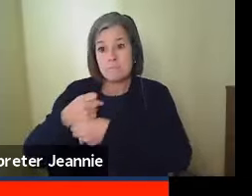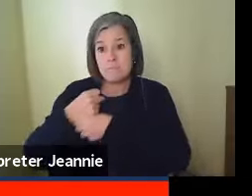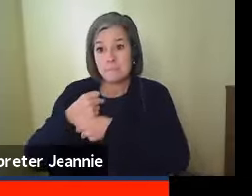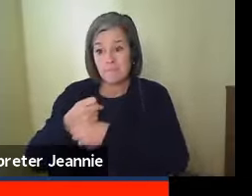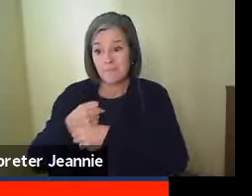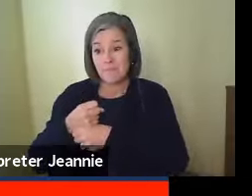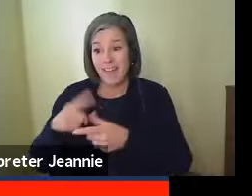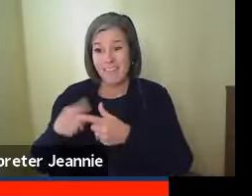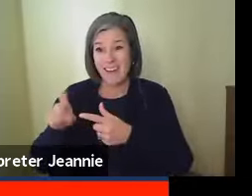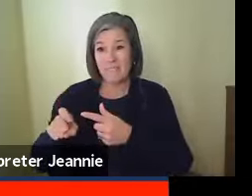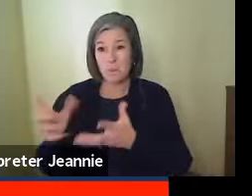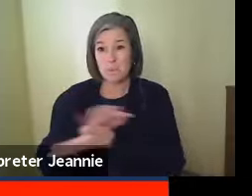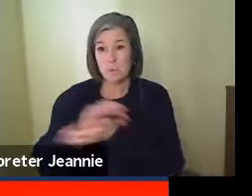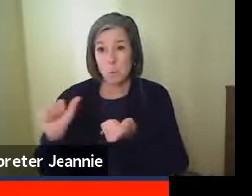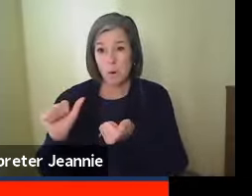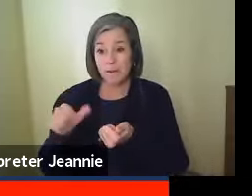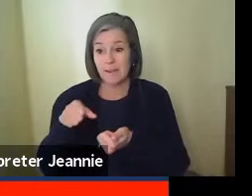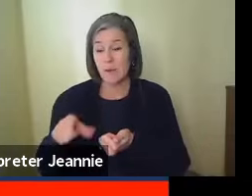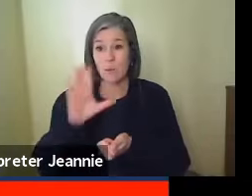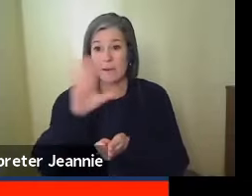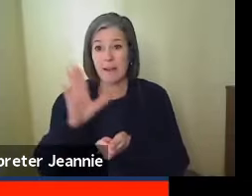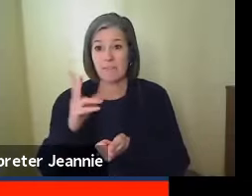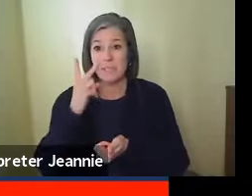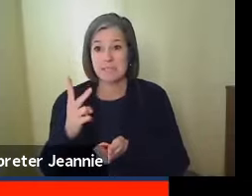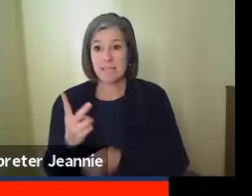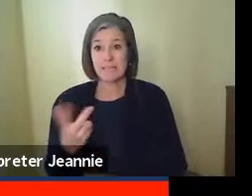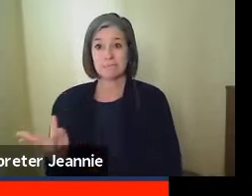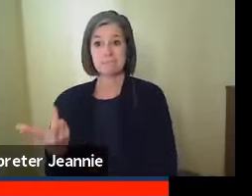will never see in arm to protect someone from COVID and that's the risk they were